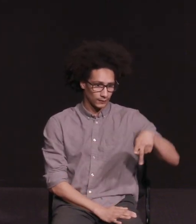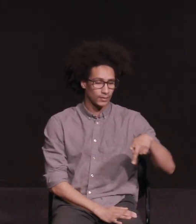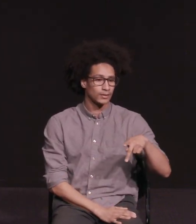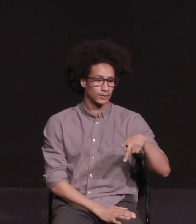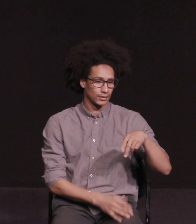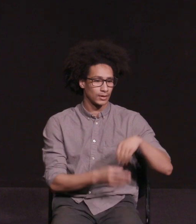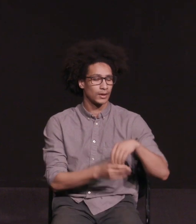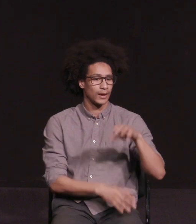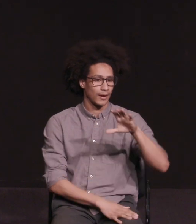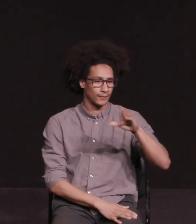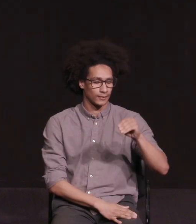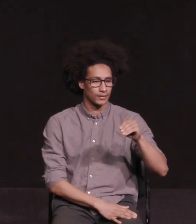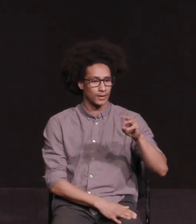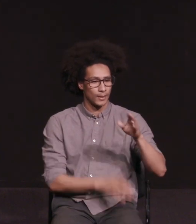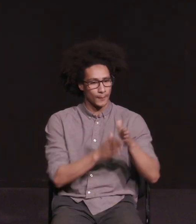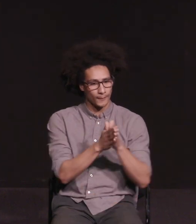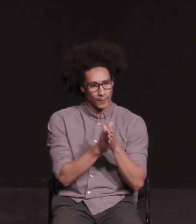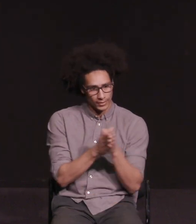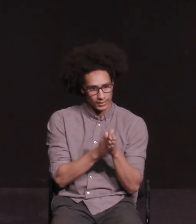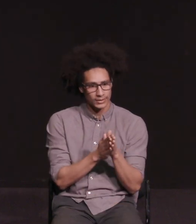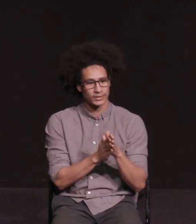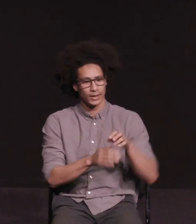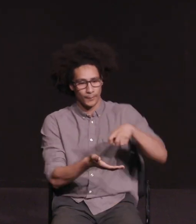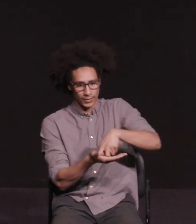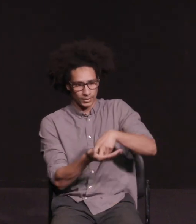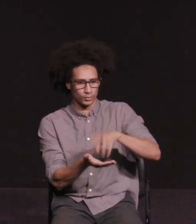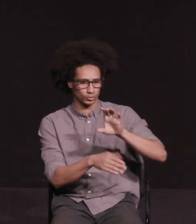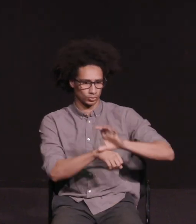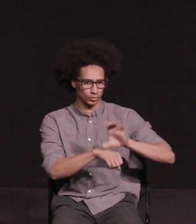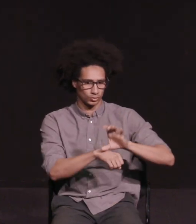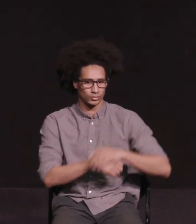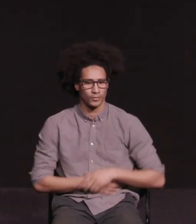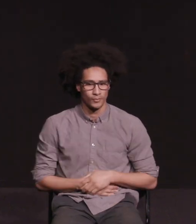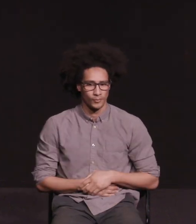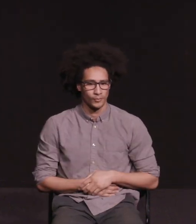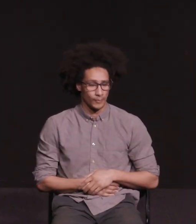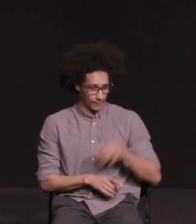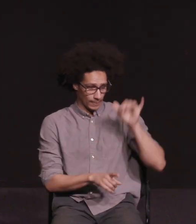Episcopal Church. The church was deemed a relatively safe harbor for such